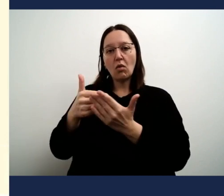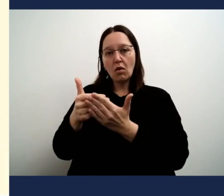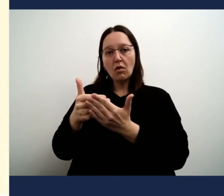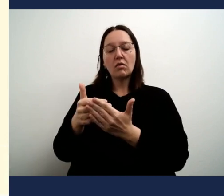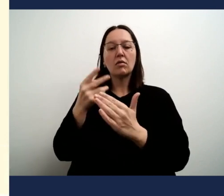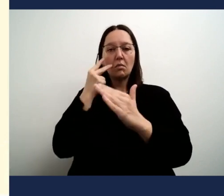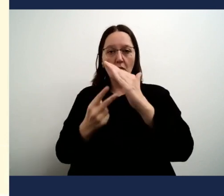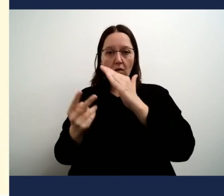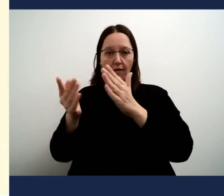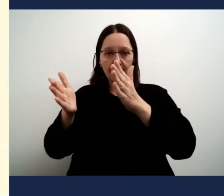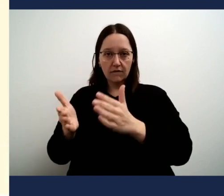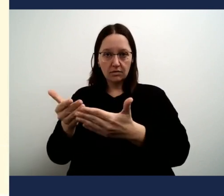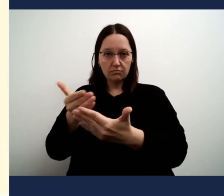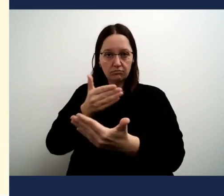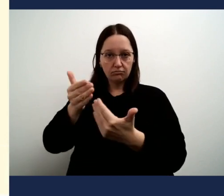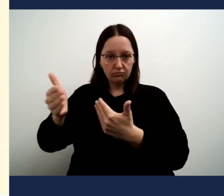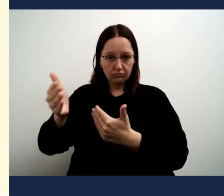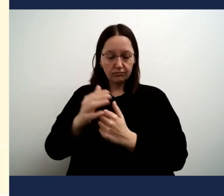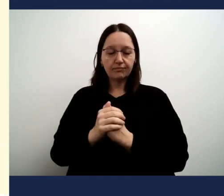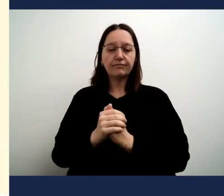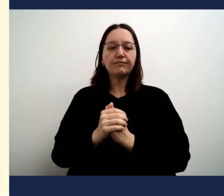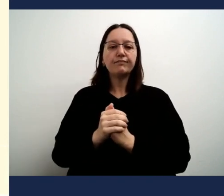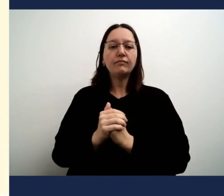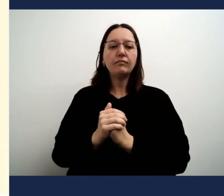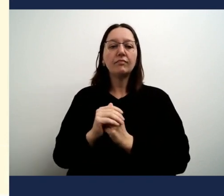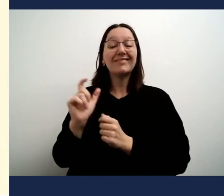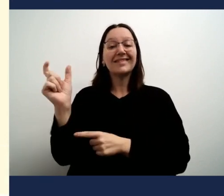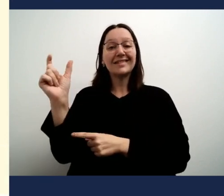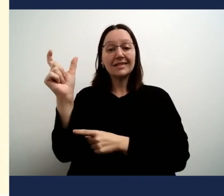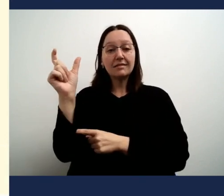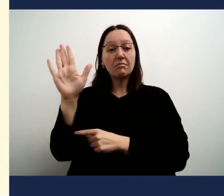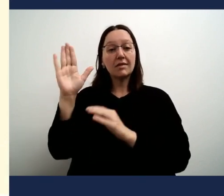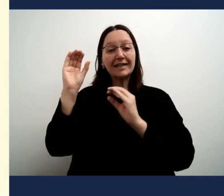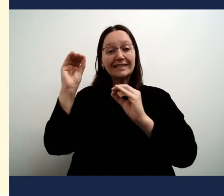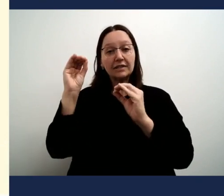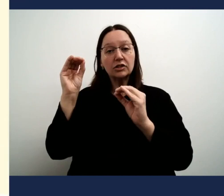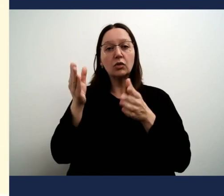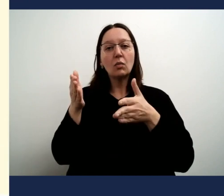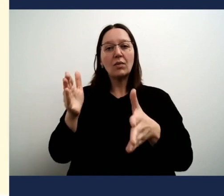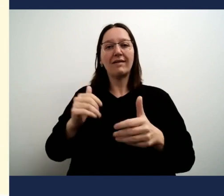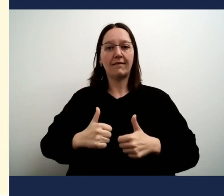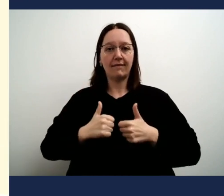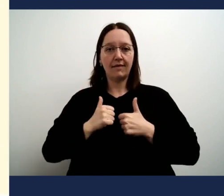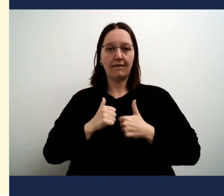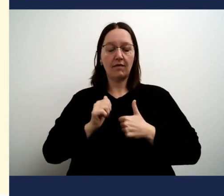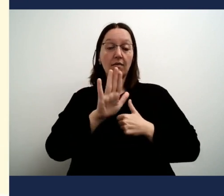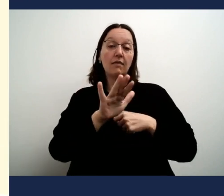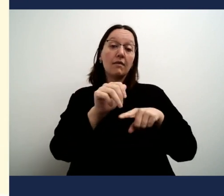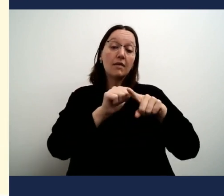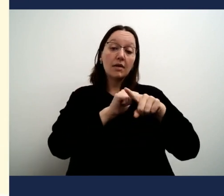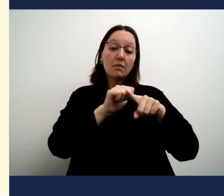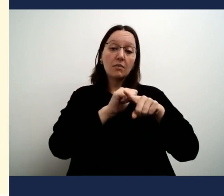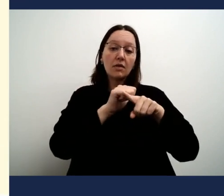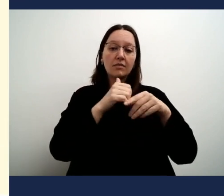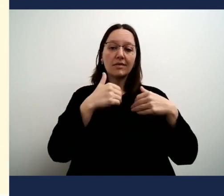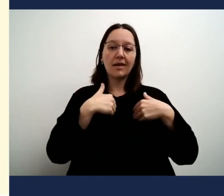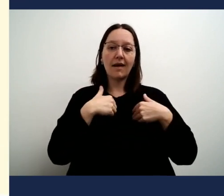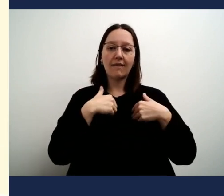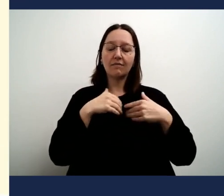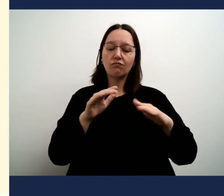islamophobia, I'm gonna define who are Muslims and Arabs. So next slide. I'm gonna begin with